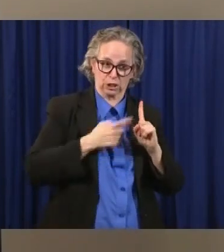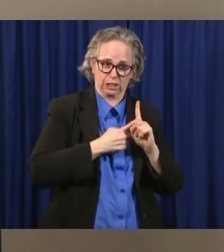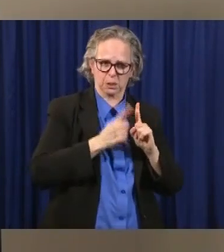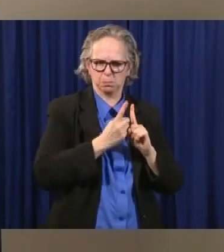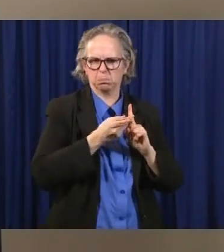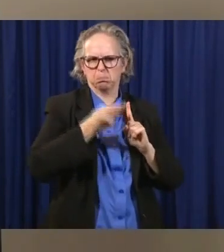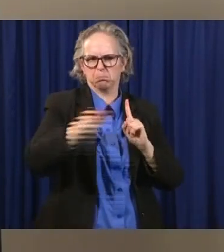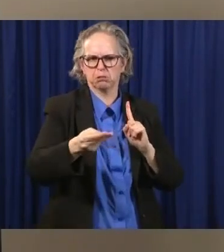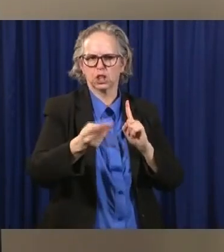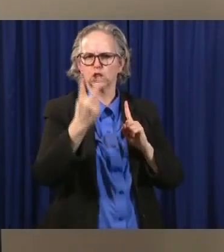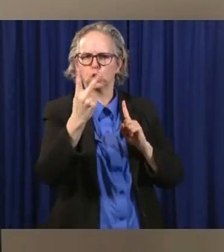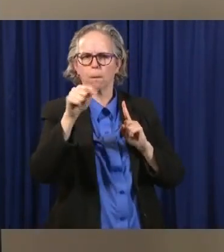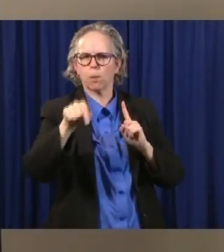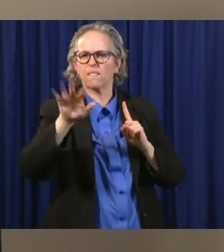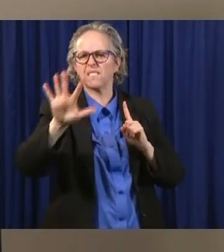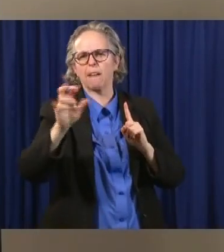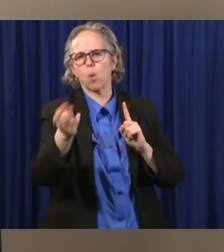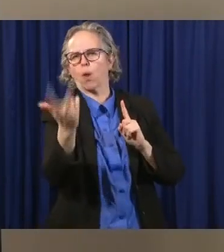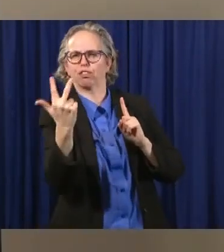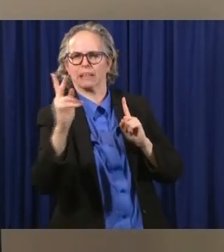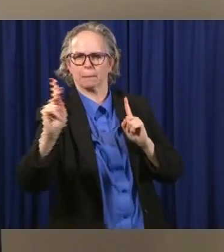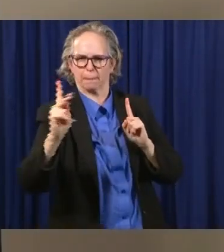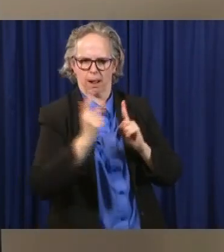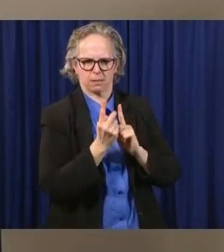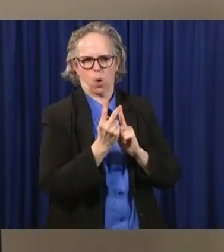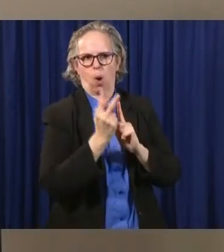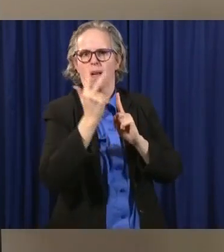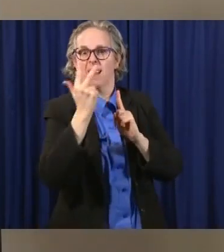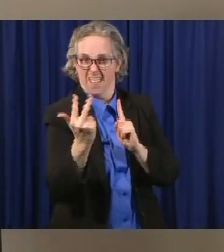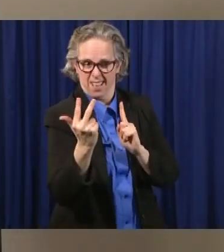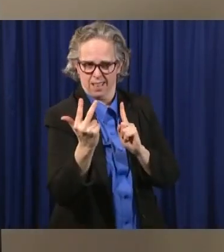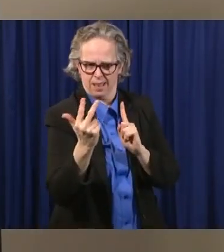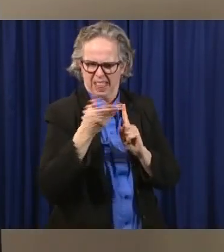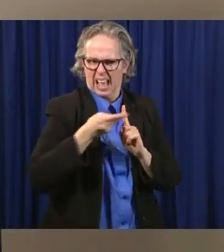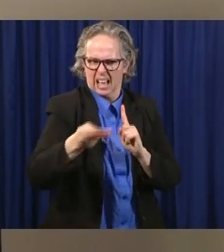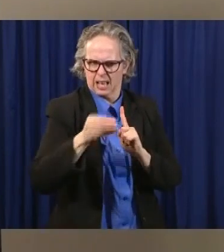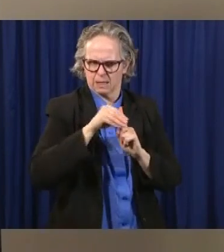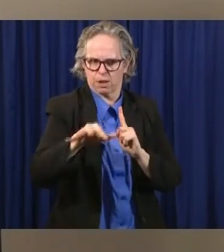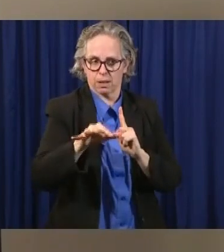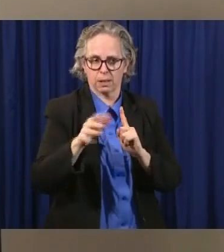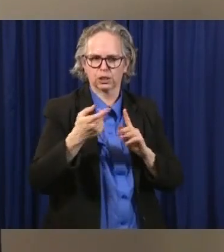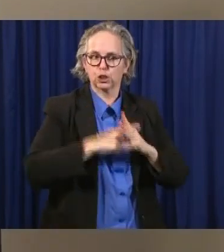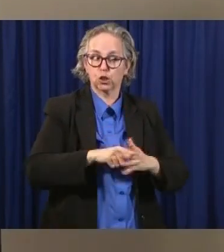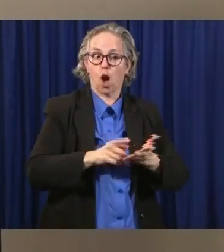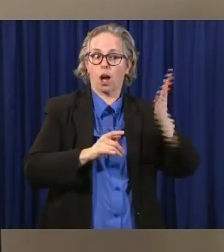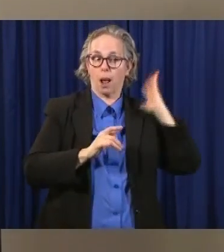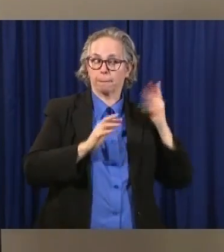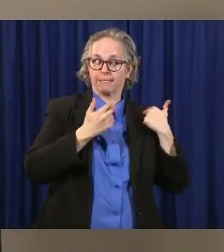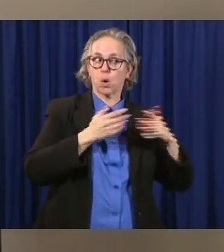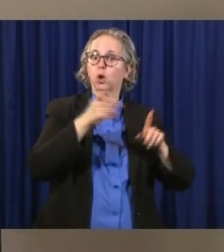AROUND THE GLOBE WAS ABOUT 1 PERSON COULD SPREAD IT TO 2.5 TO # PEOPLE. AND IF FACT WHEN WE STARTED IN